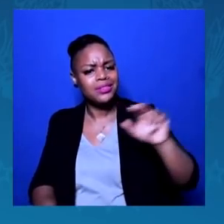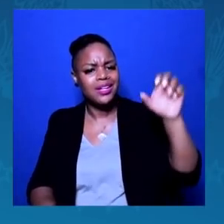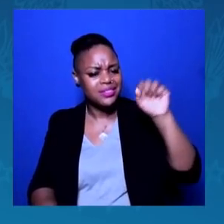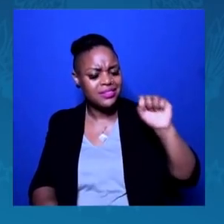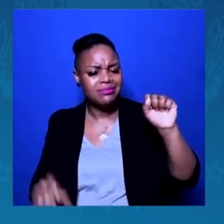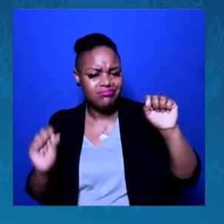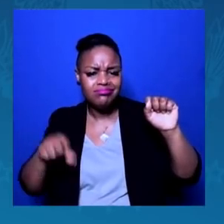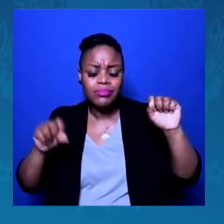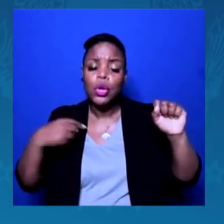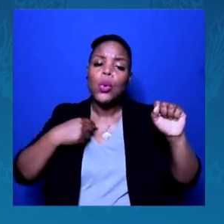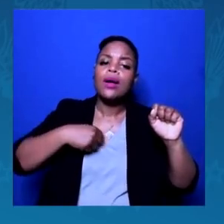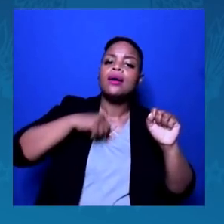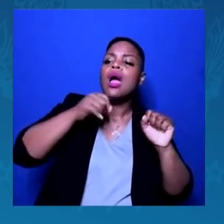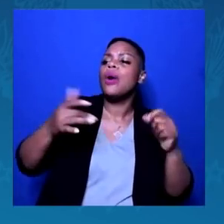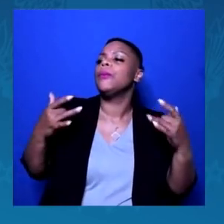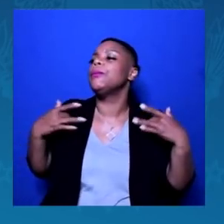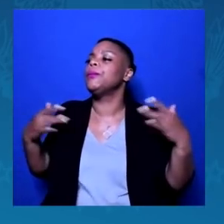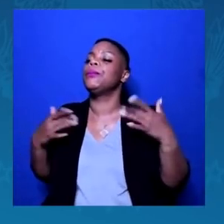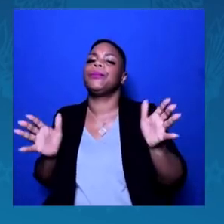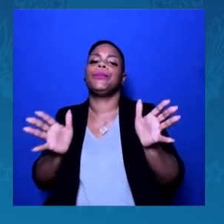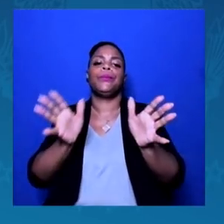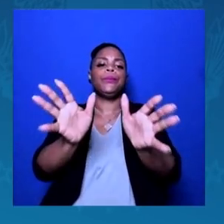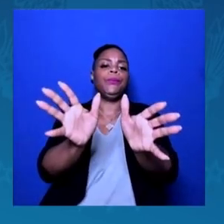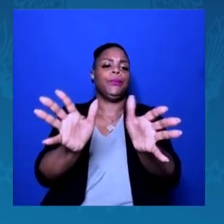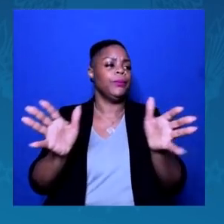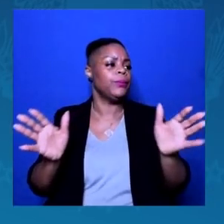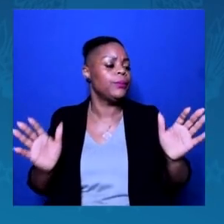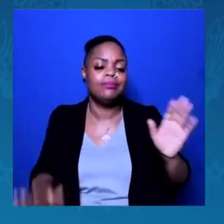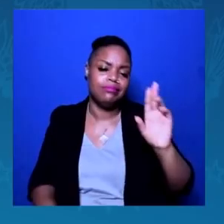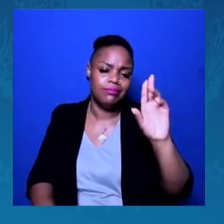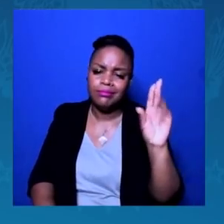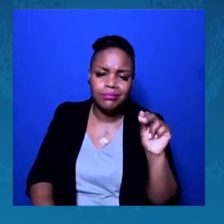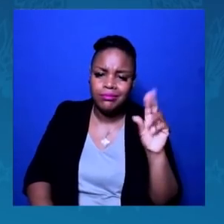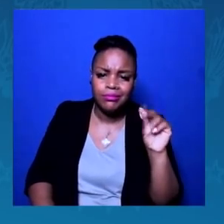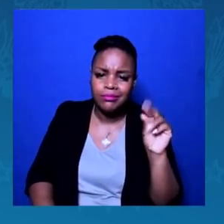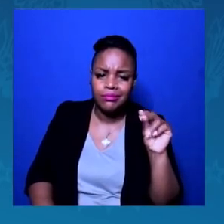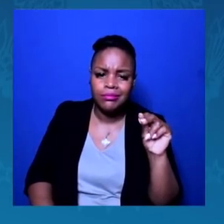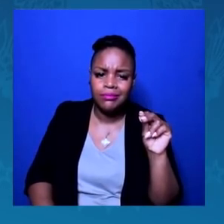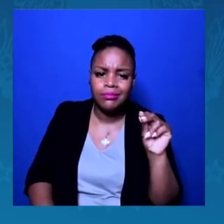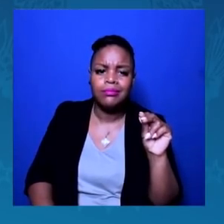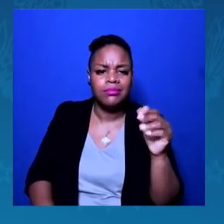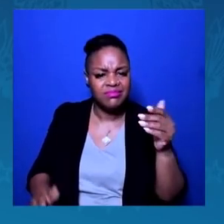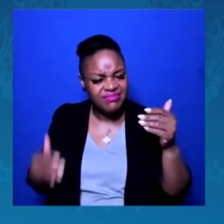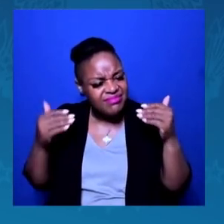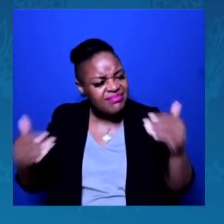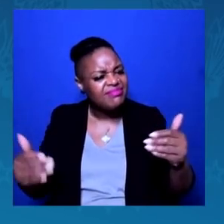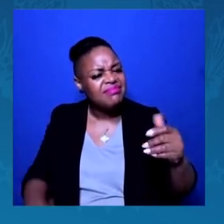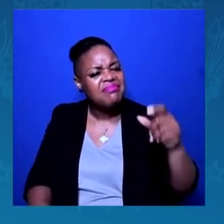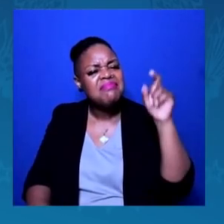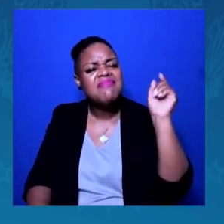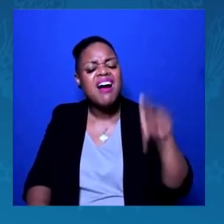Difficult conversations often must be had with the people that you otherwise may have a partnership with.